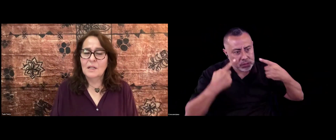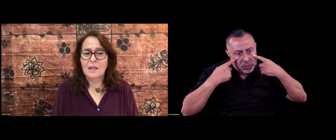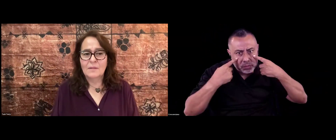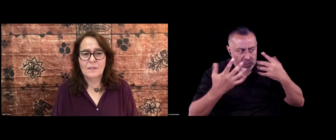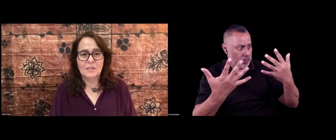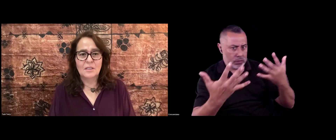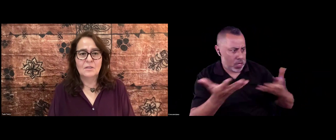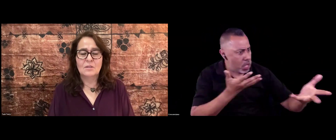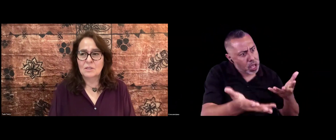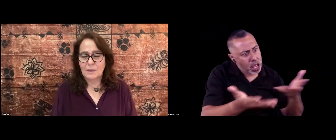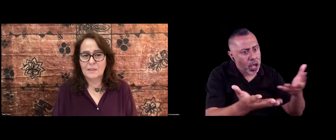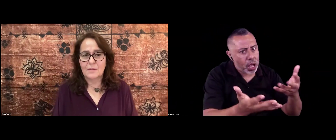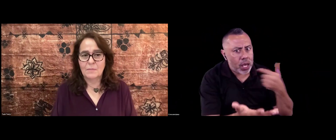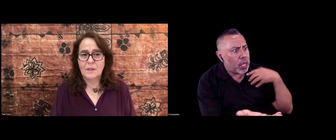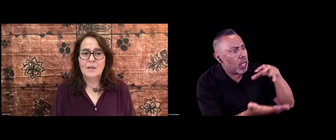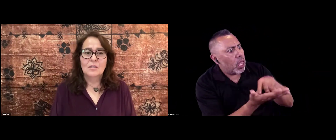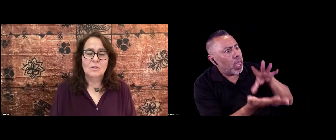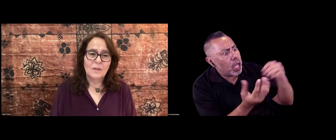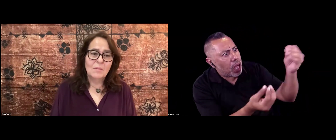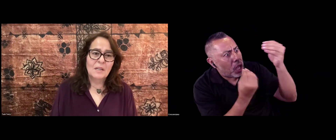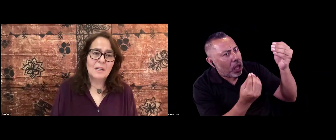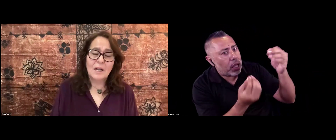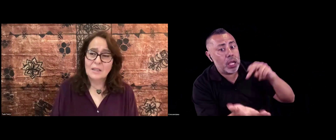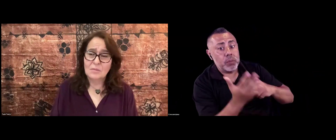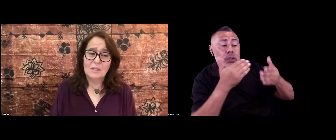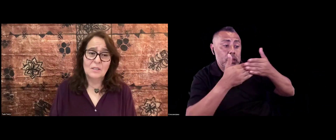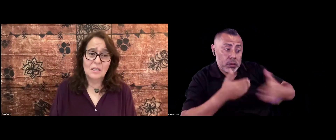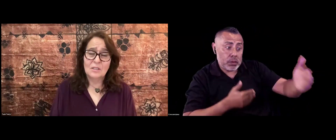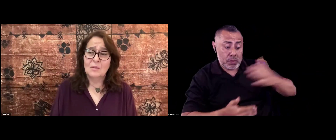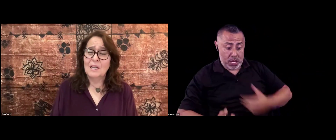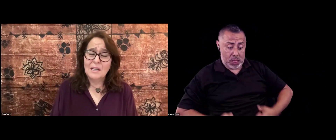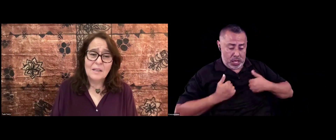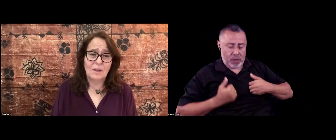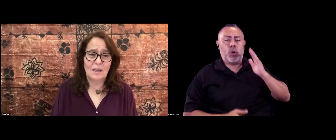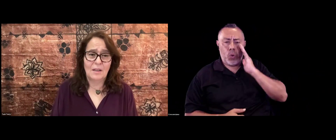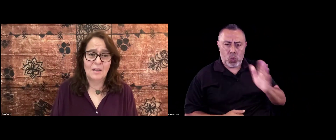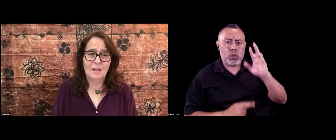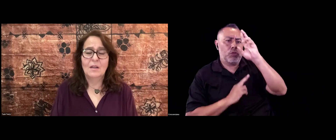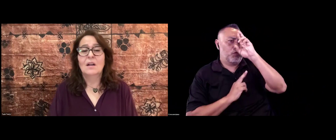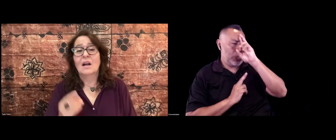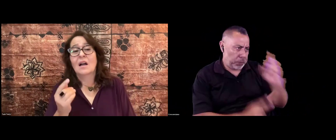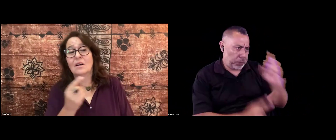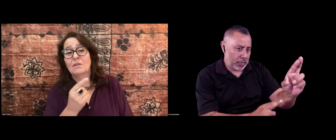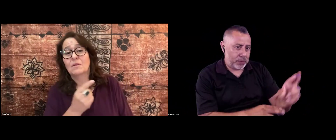So I'm gonna go to my life and continue to respect them. So if anybody ever asked me to teach them anything.